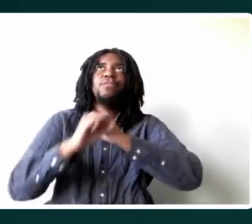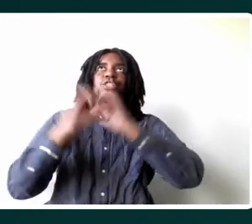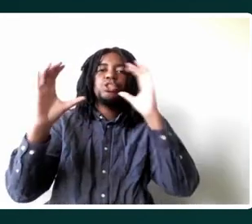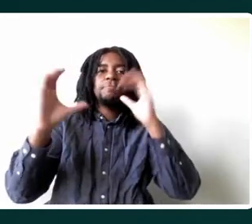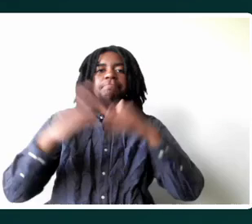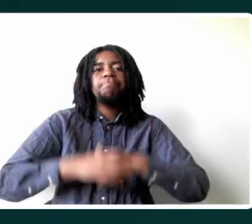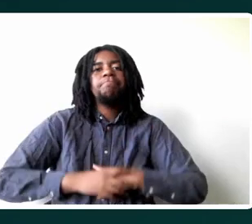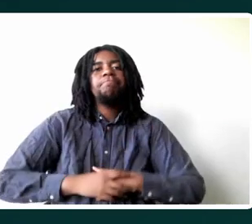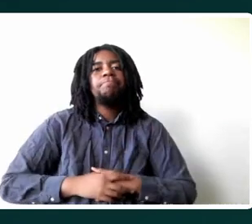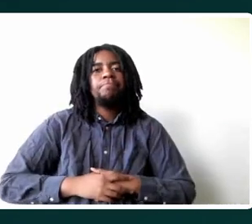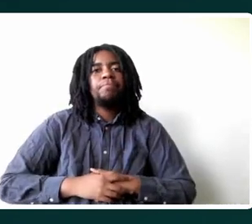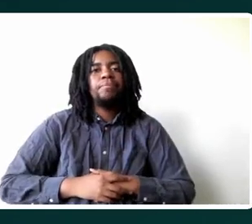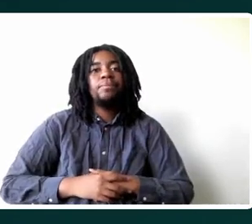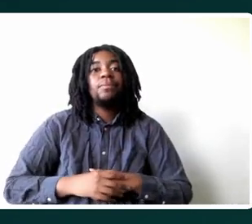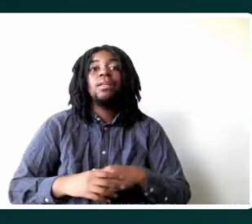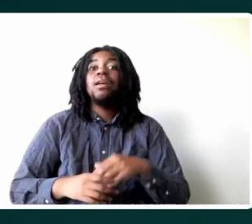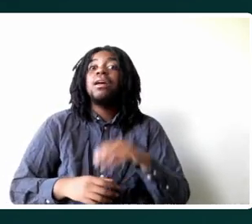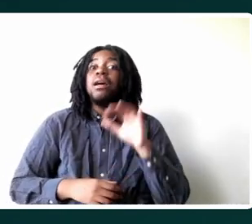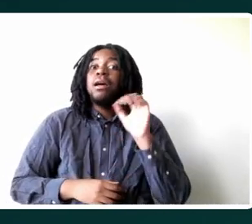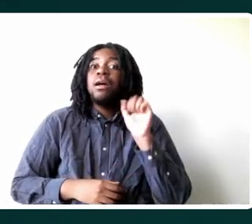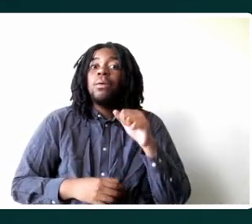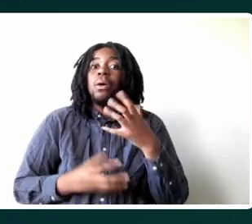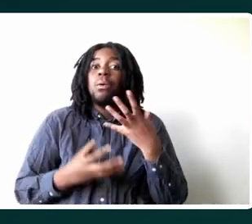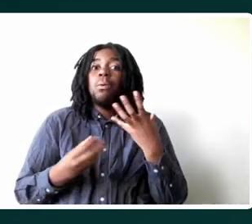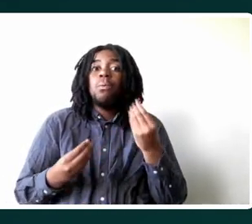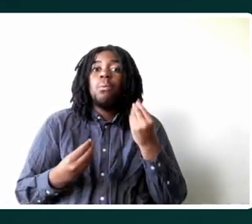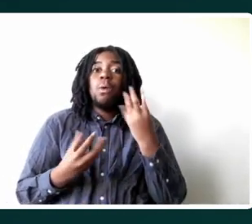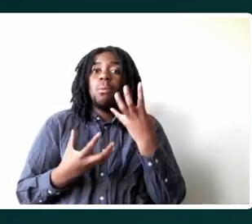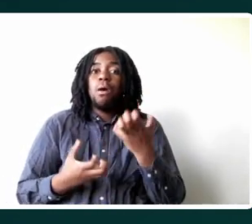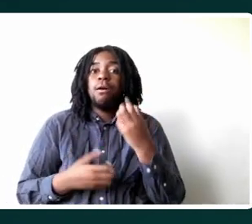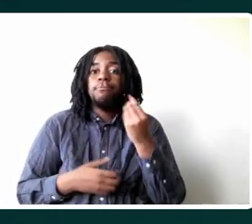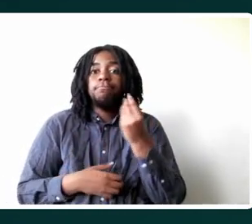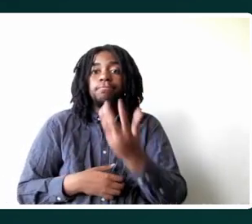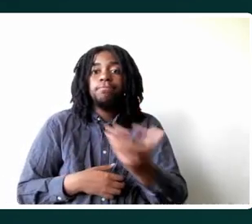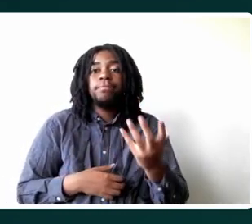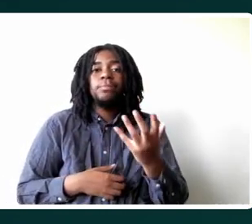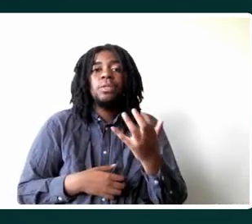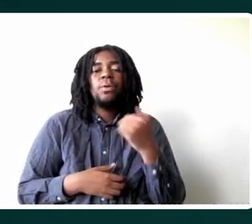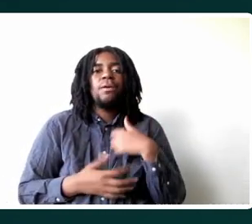like, really plain upfront, so you know what to expect. We've got five sort of thematic chapters.